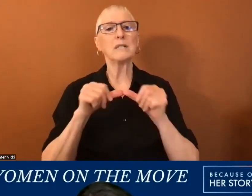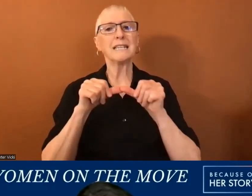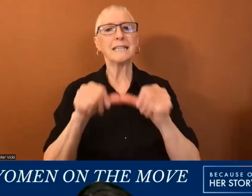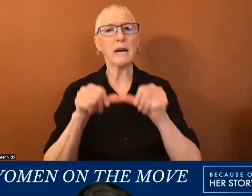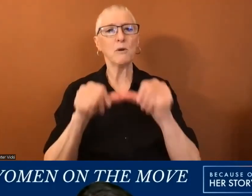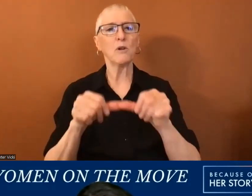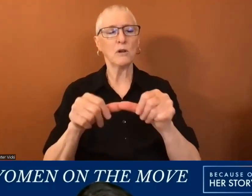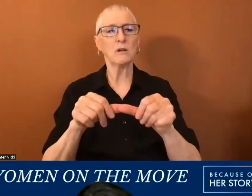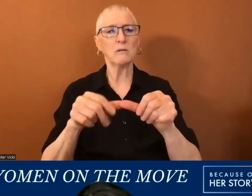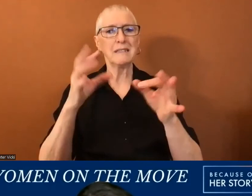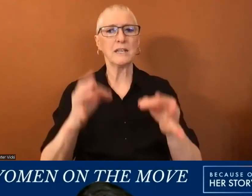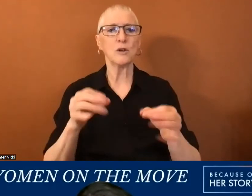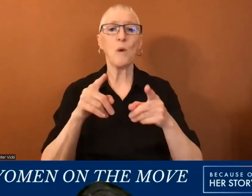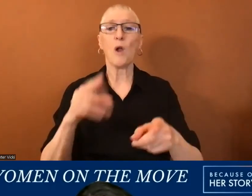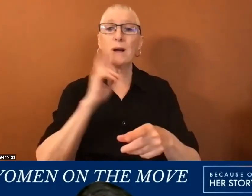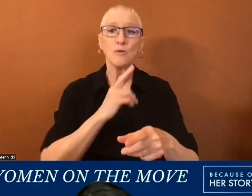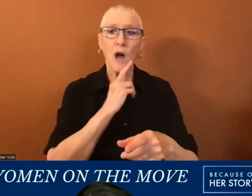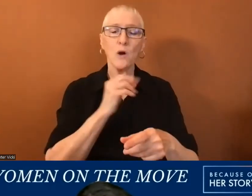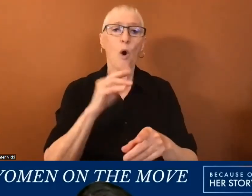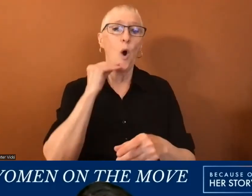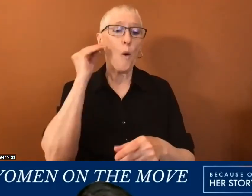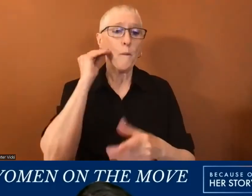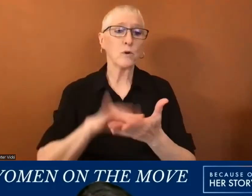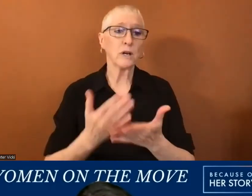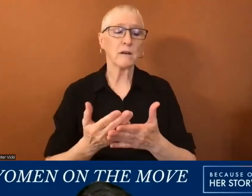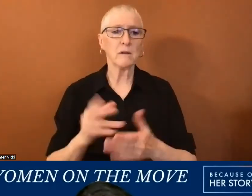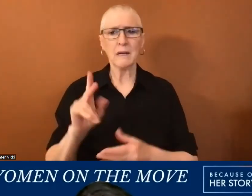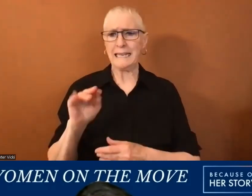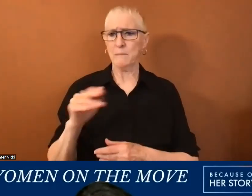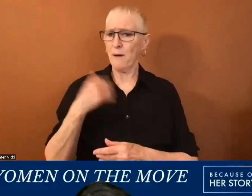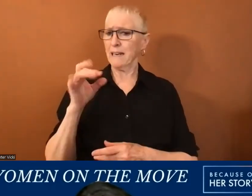restaurant or when you're cooking at home. So Kim, do you have any tips or tricks for people that